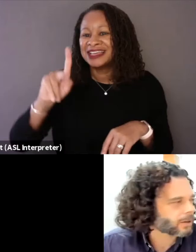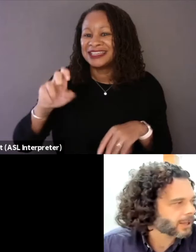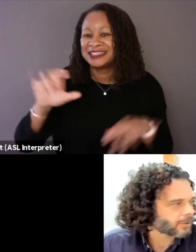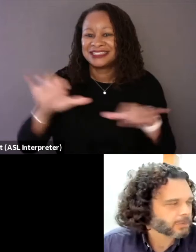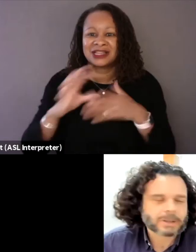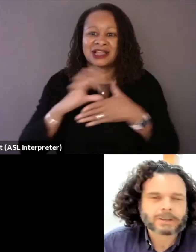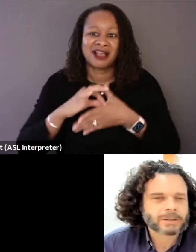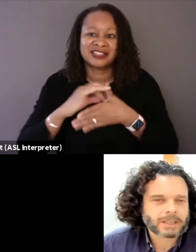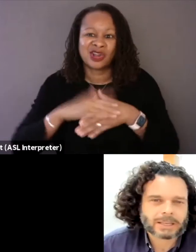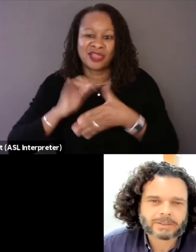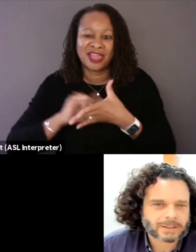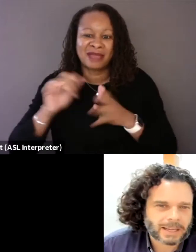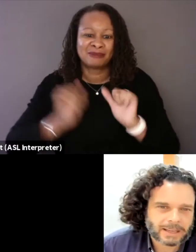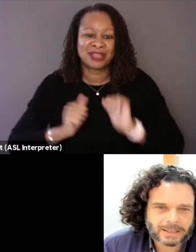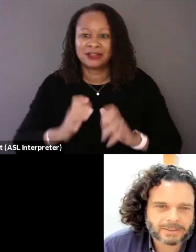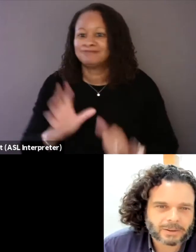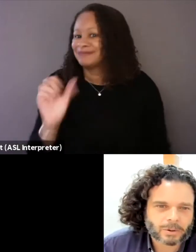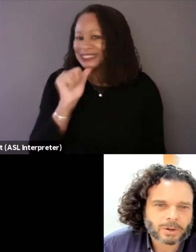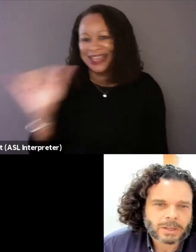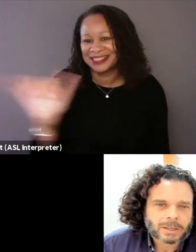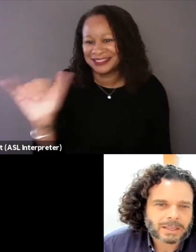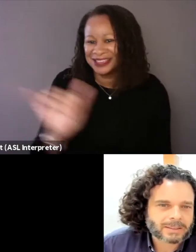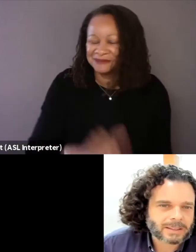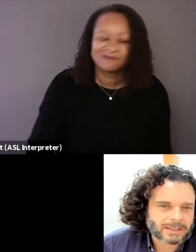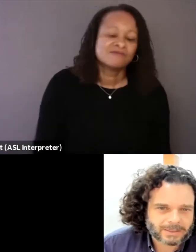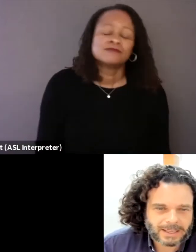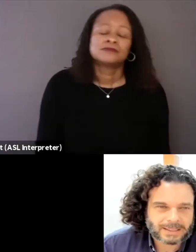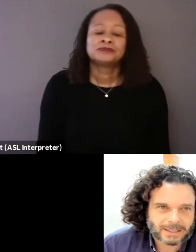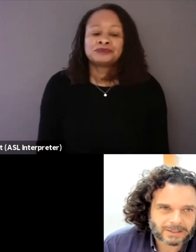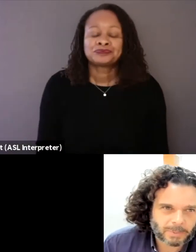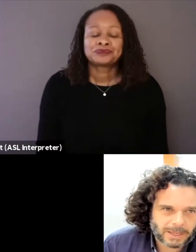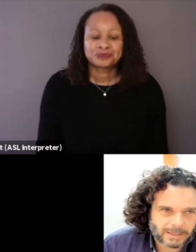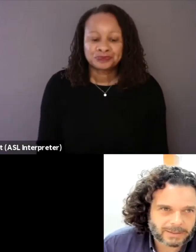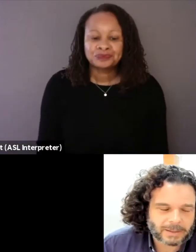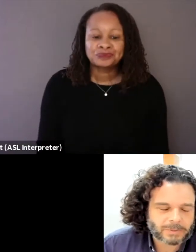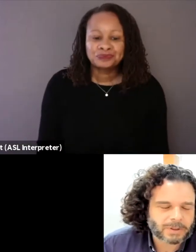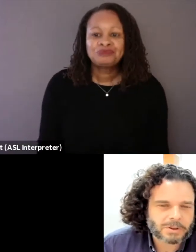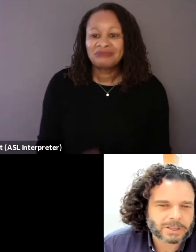and that's what it is. And it isn't that. And so it's like explaining to them slowly.